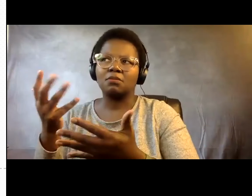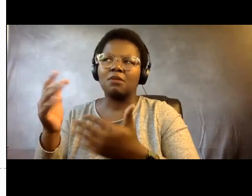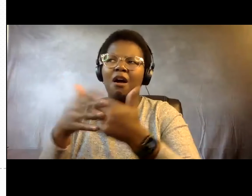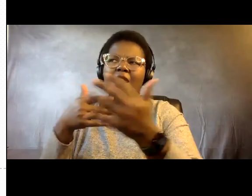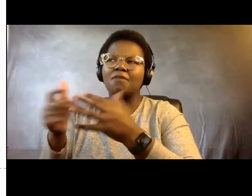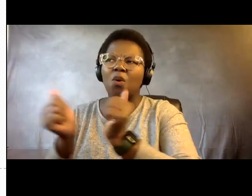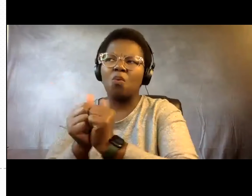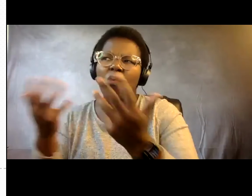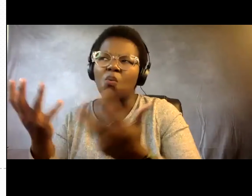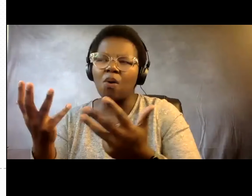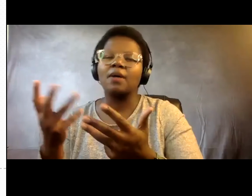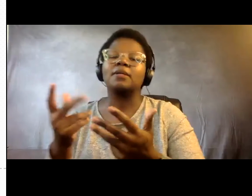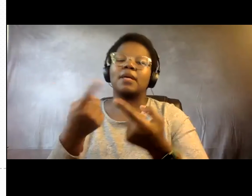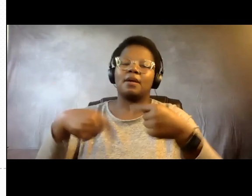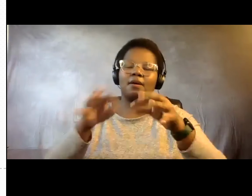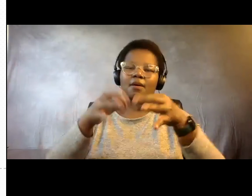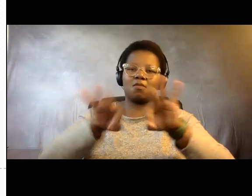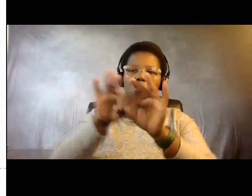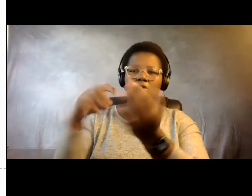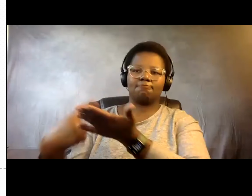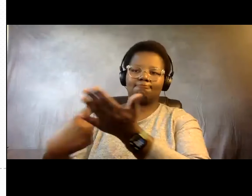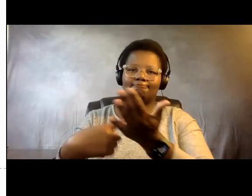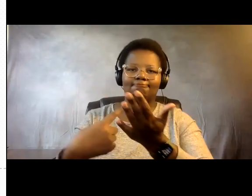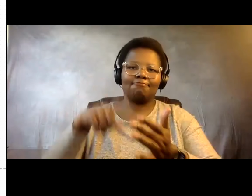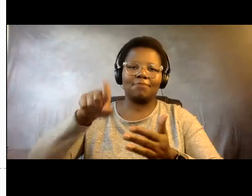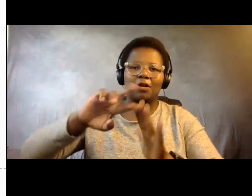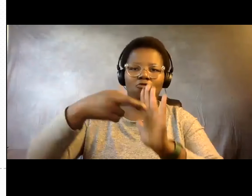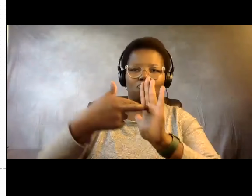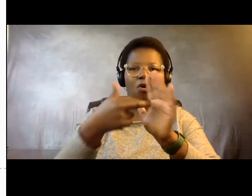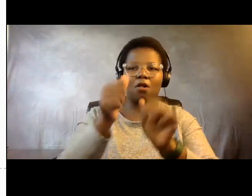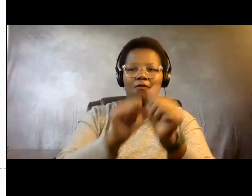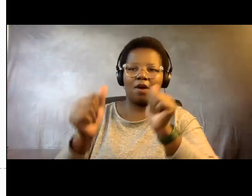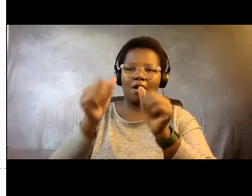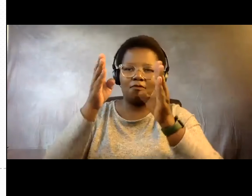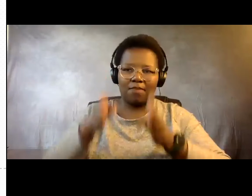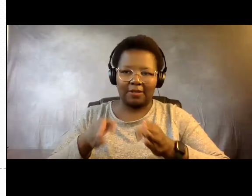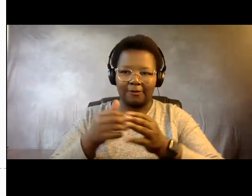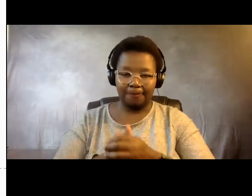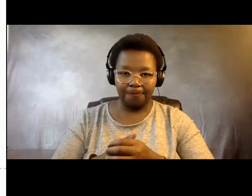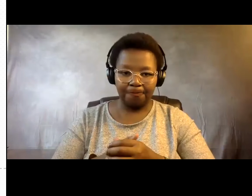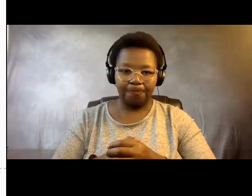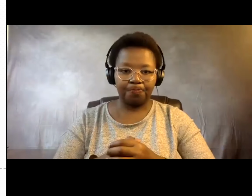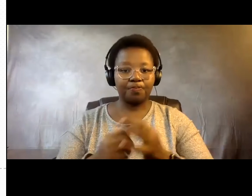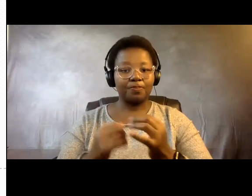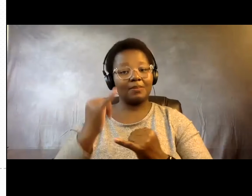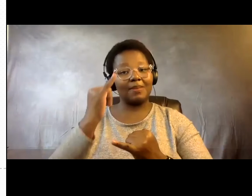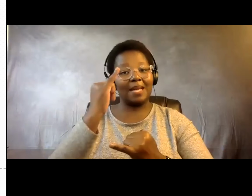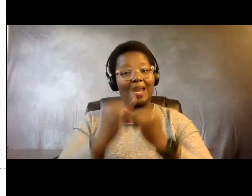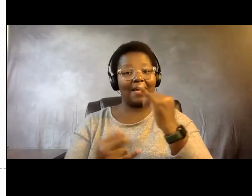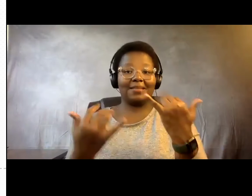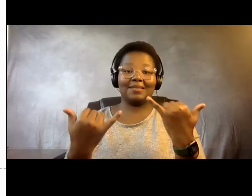And mapping who should document those things. Finally, one question I got a lot is when do I have